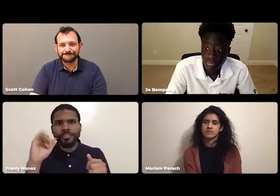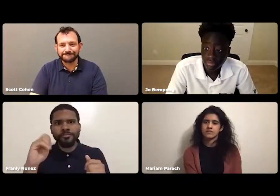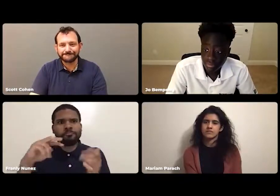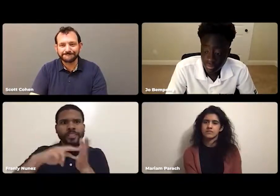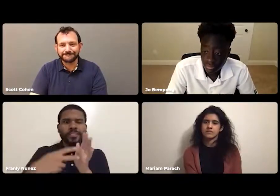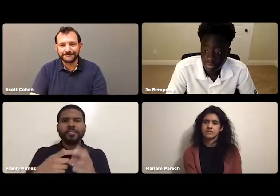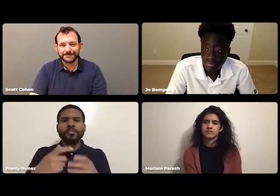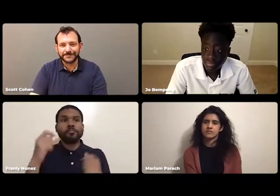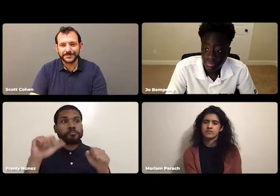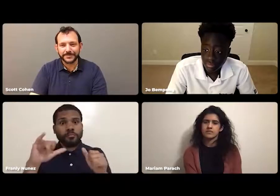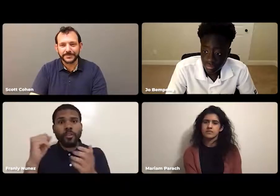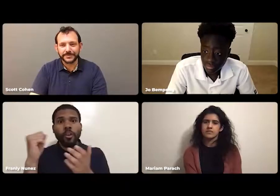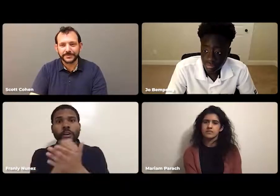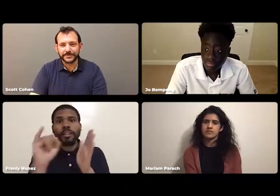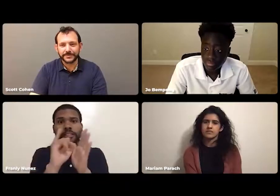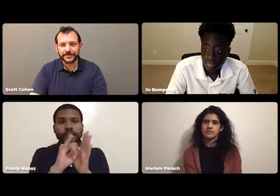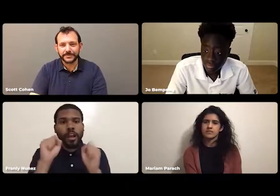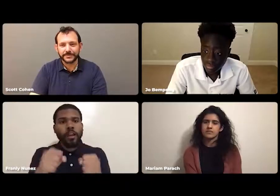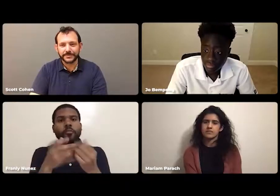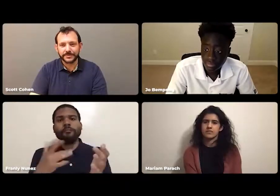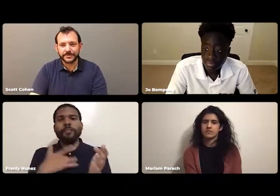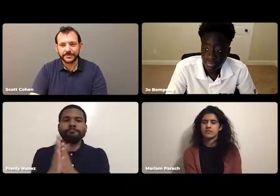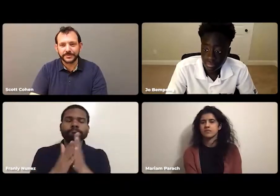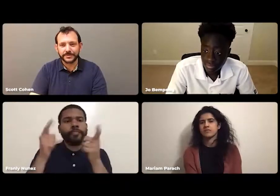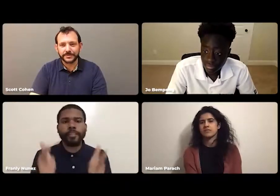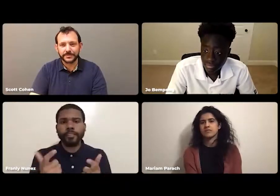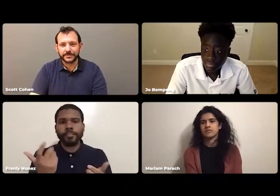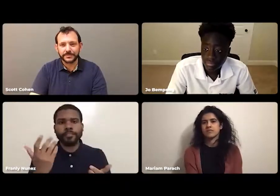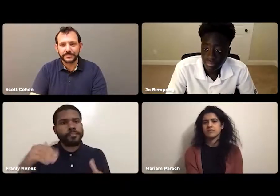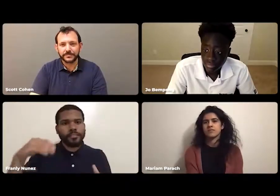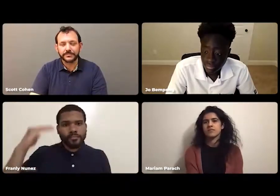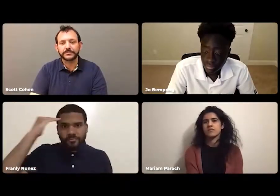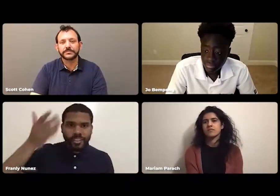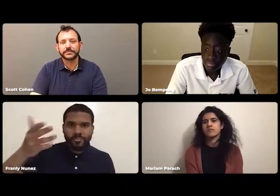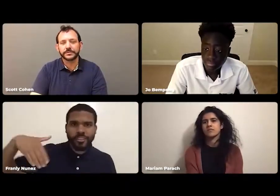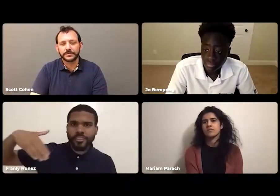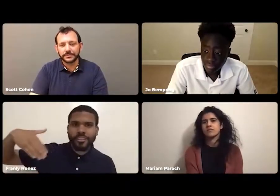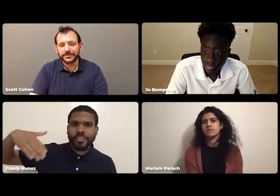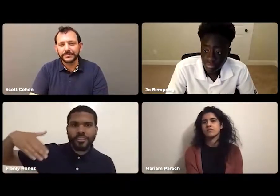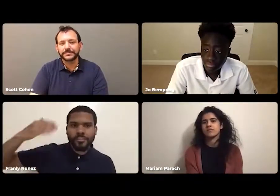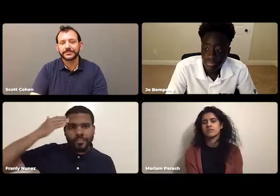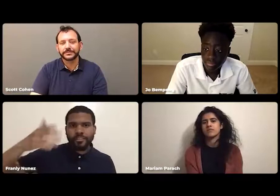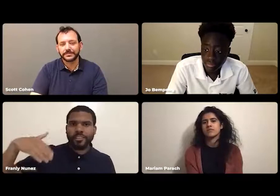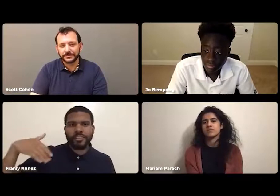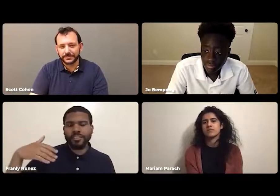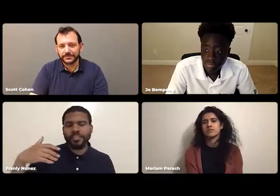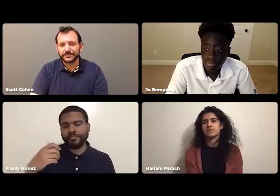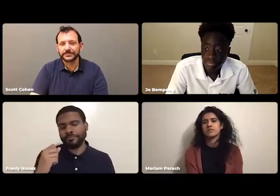There's nothing wrong with it.